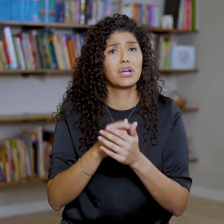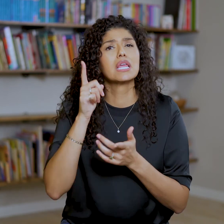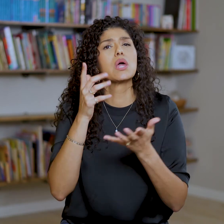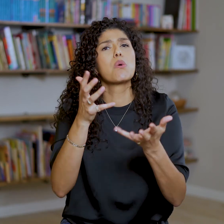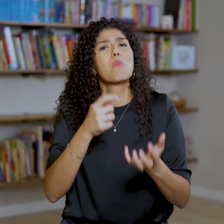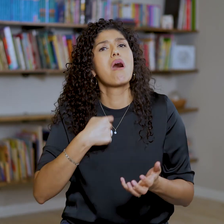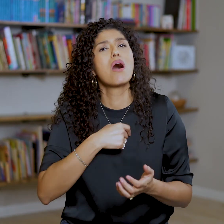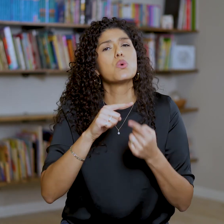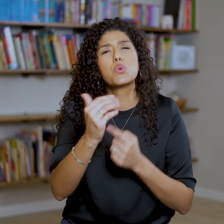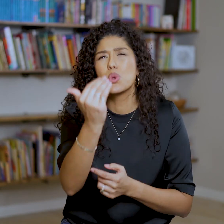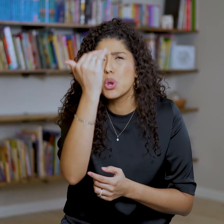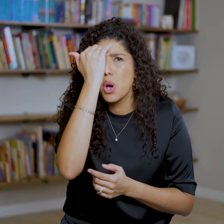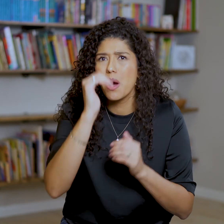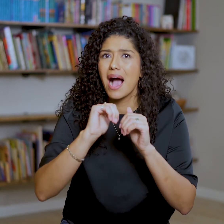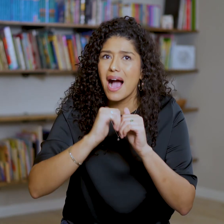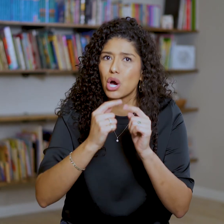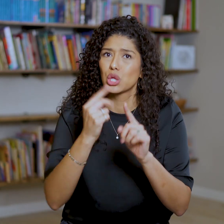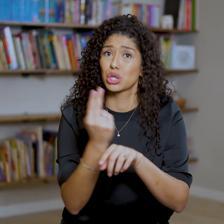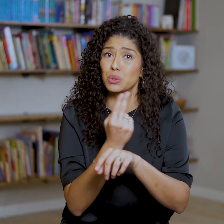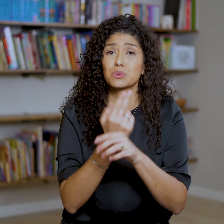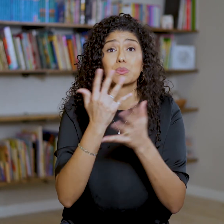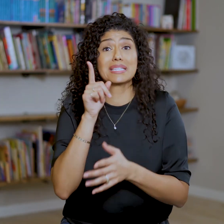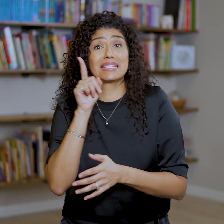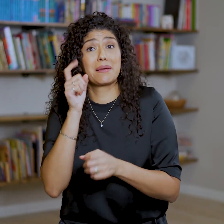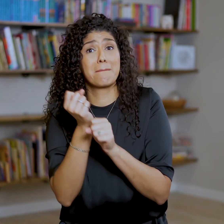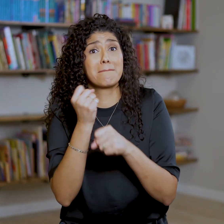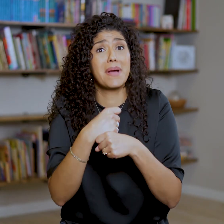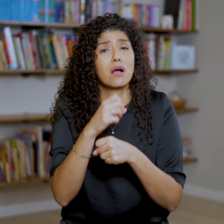He wants us to know how to use what He made